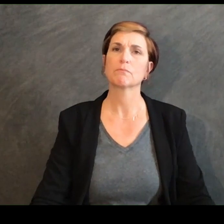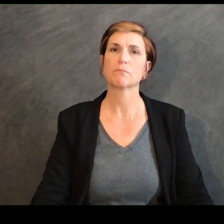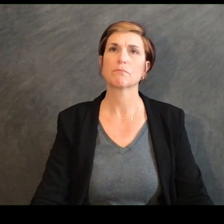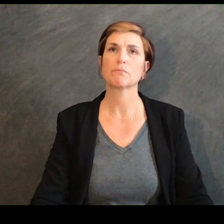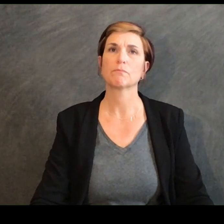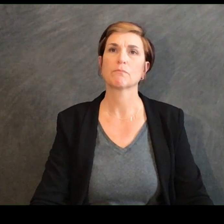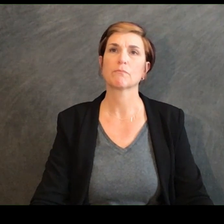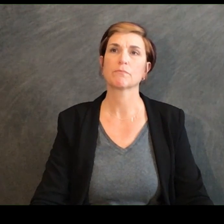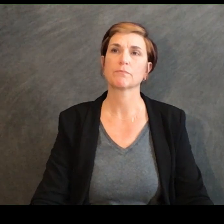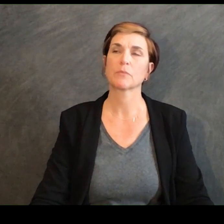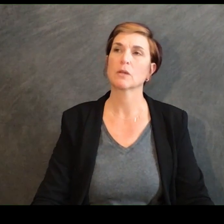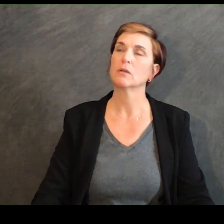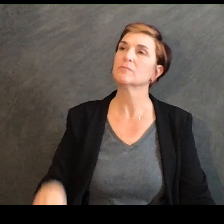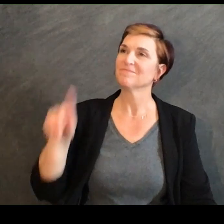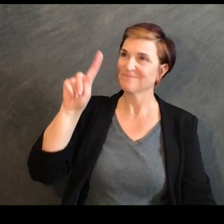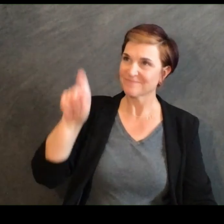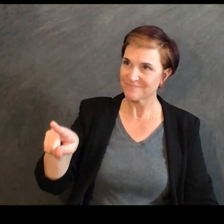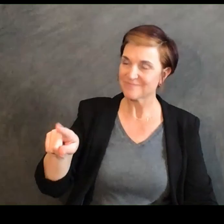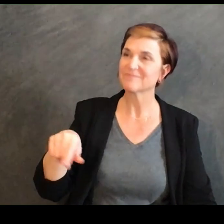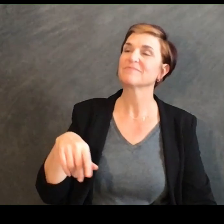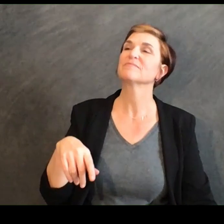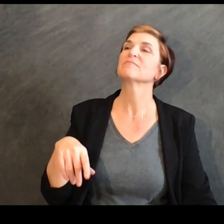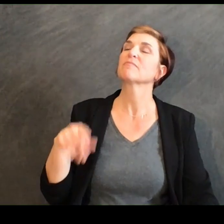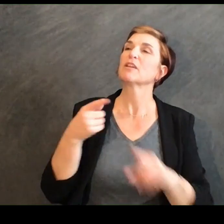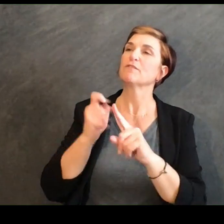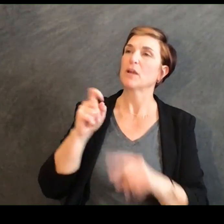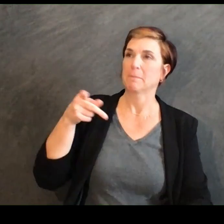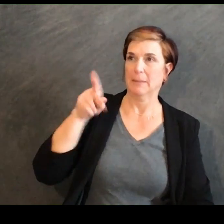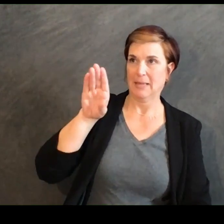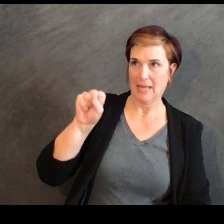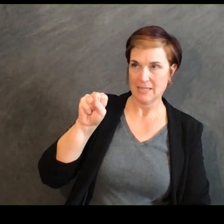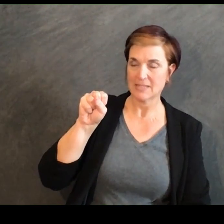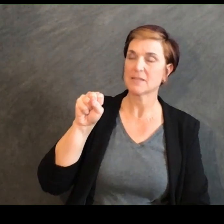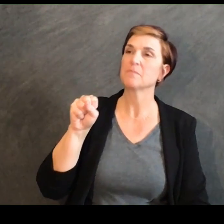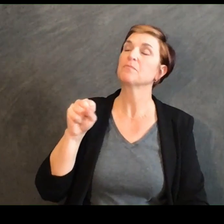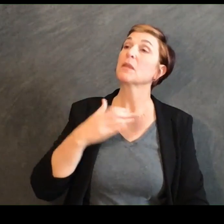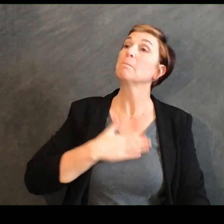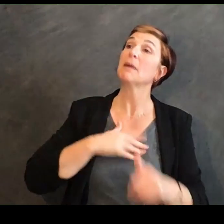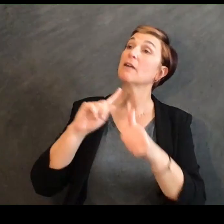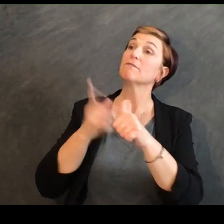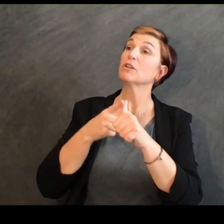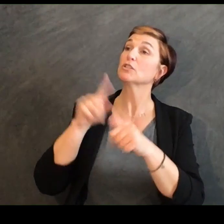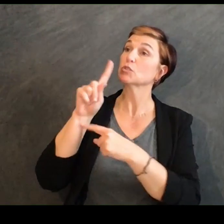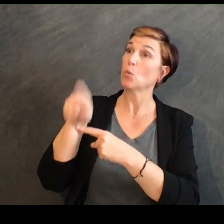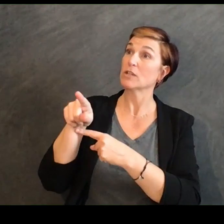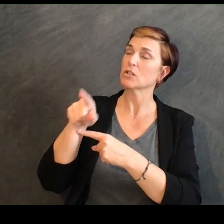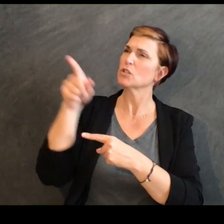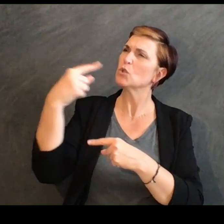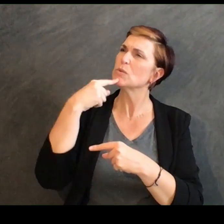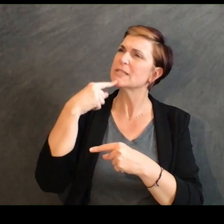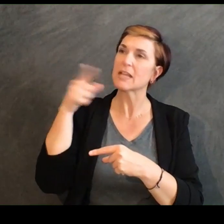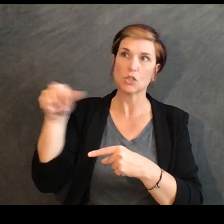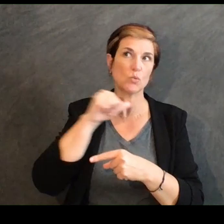president you Michel thunder from PBS newshour my first question is you said that you don't take responsibility but you did